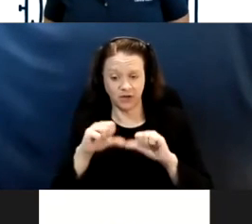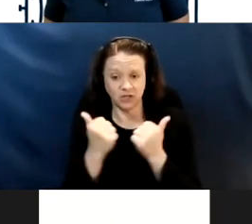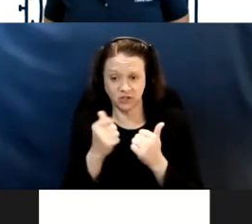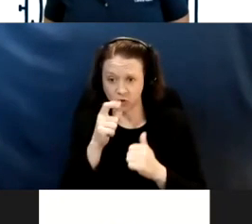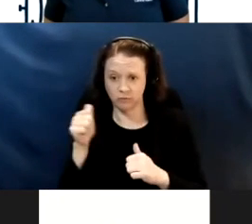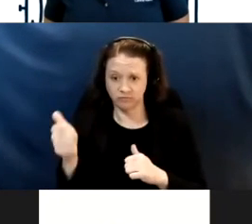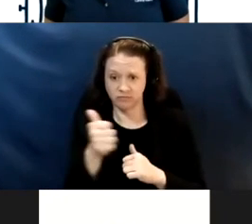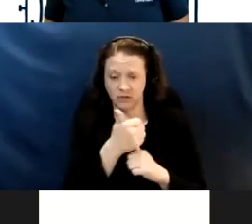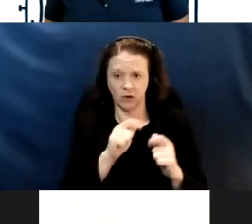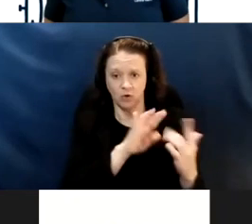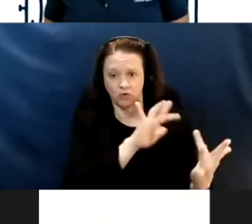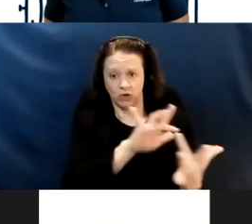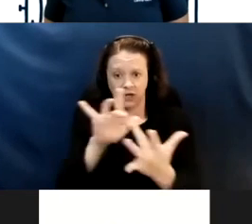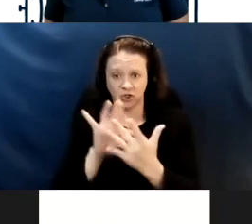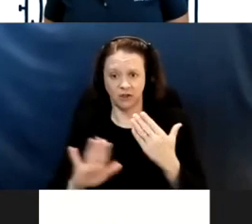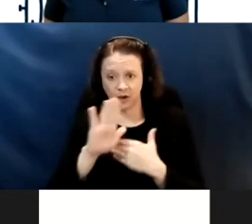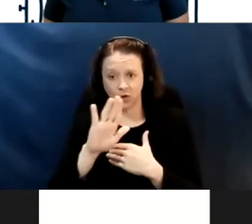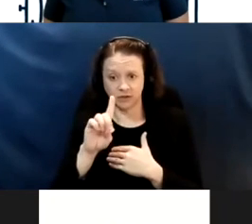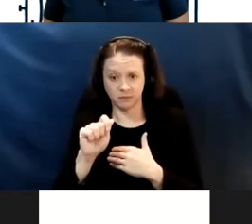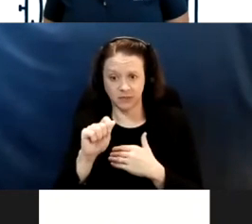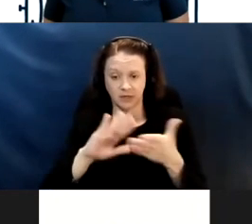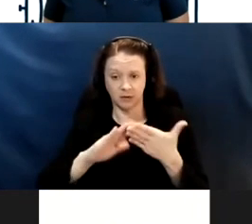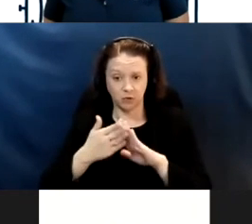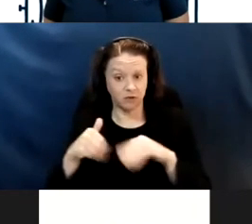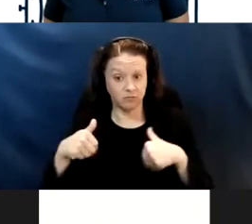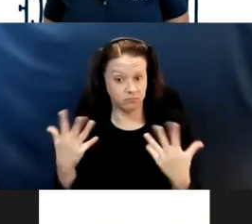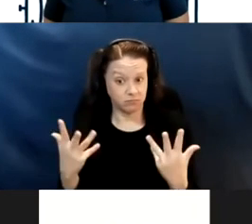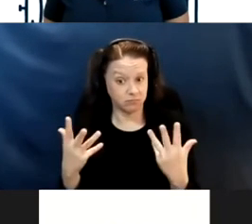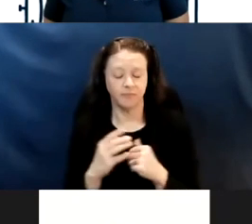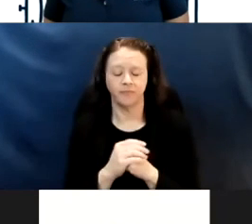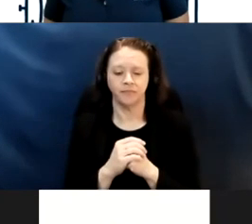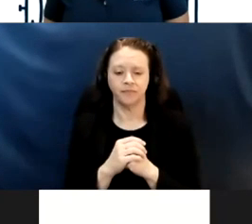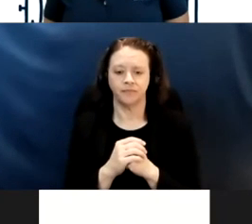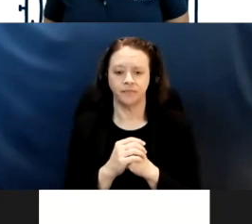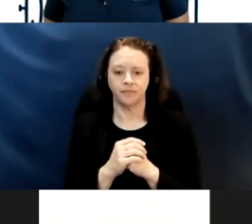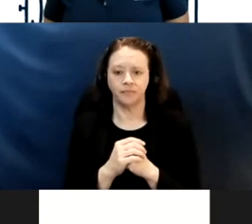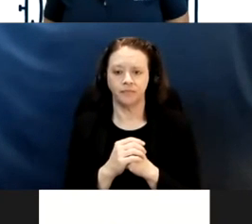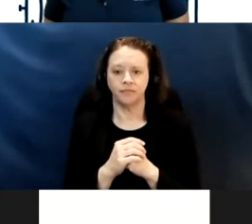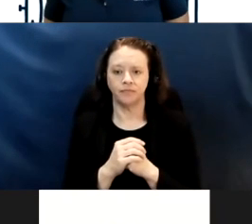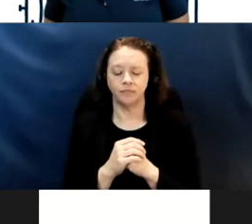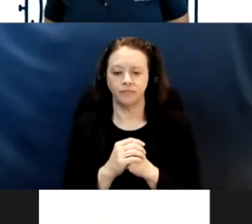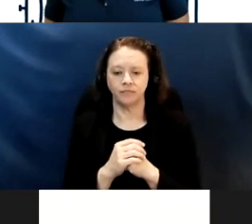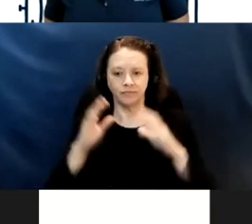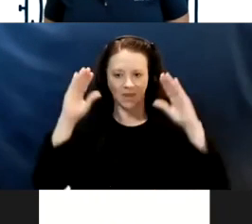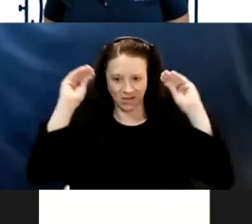to reach their disability community is the education piece